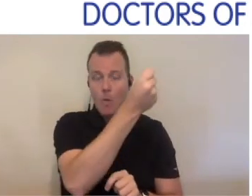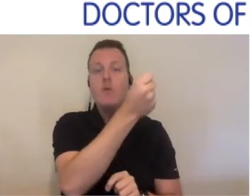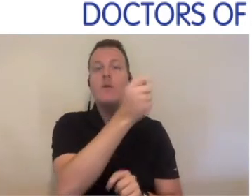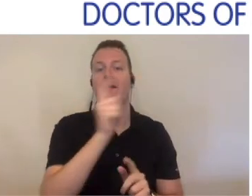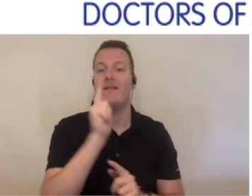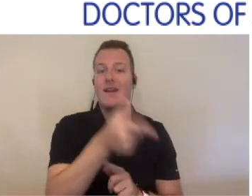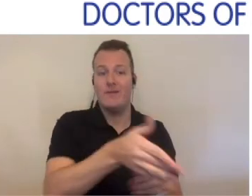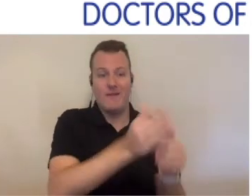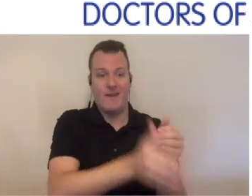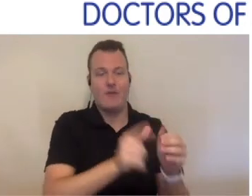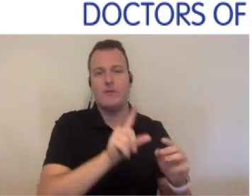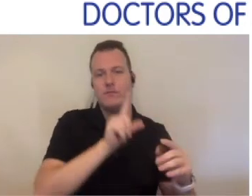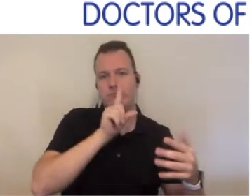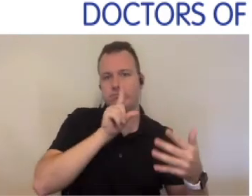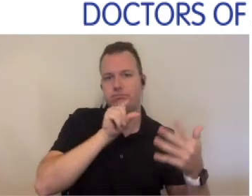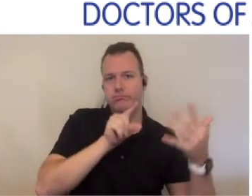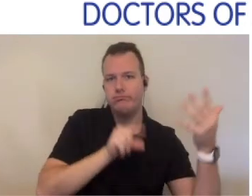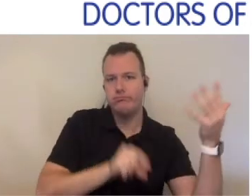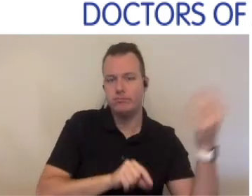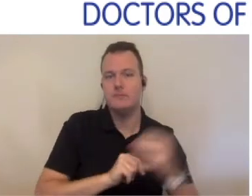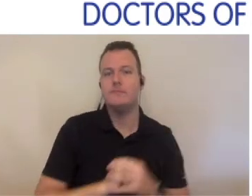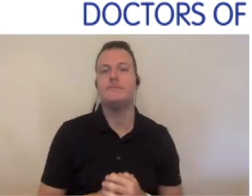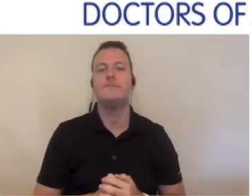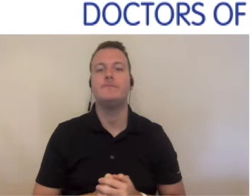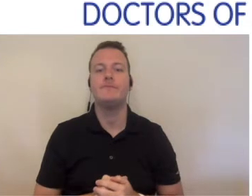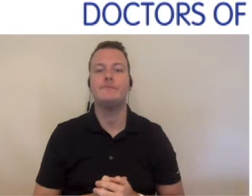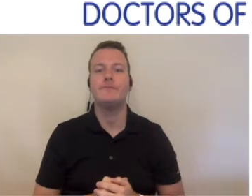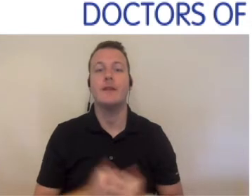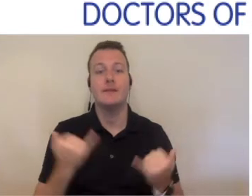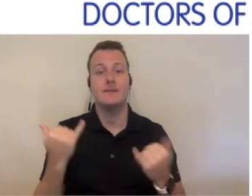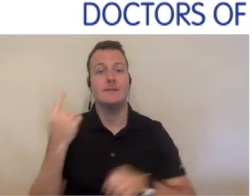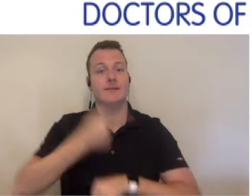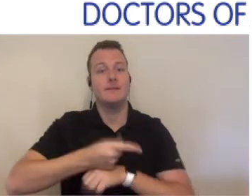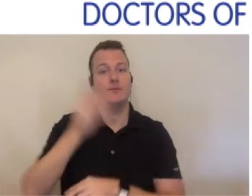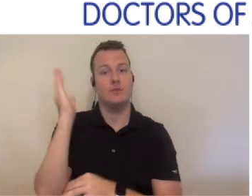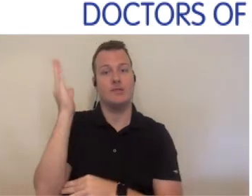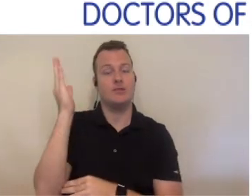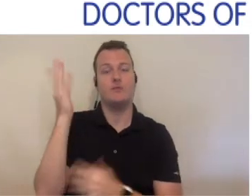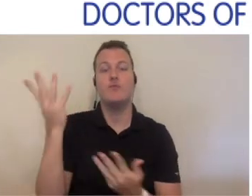addressed by presenters at the end of the presentation. Today's presentation is